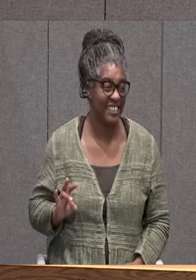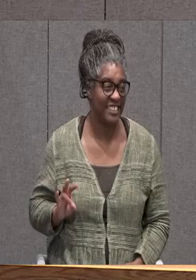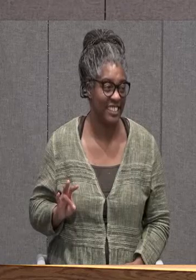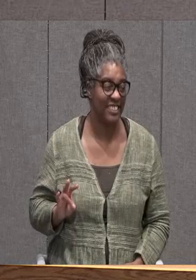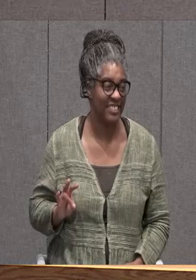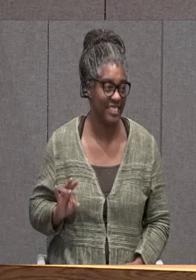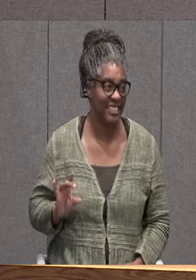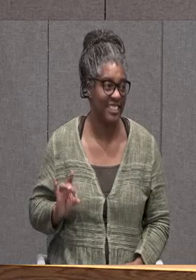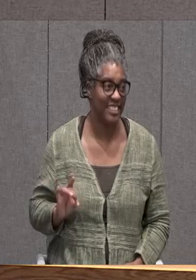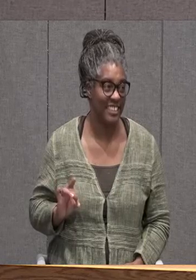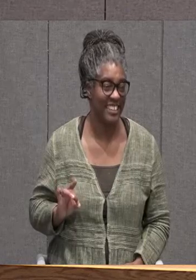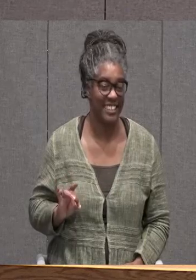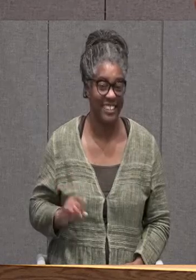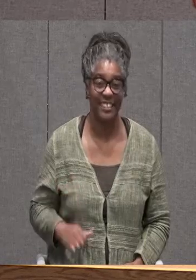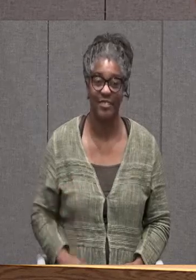seven, eight, great job.